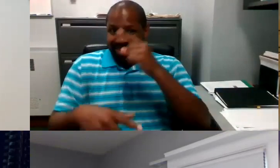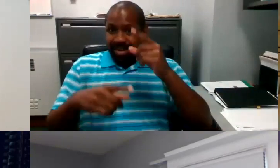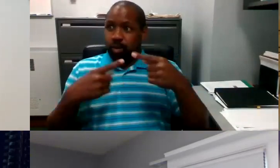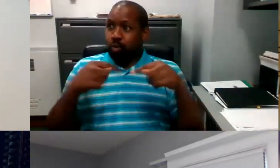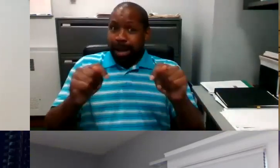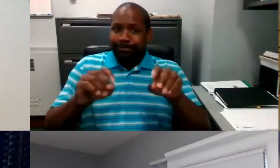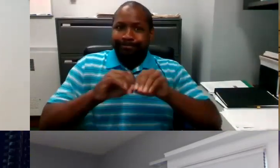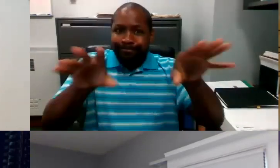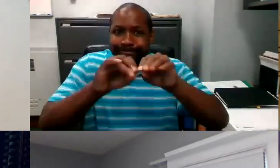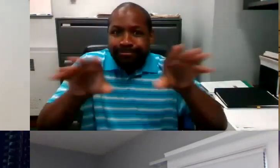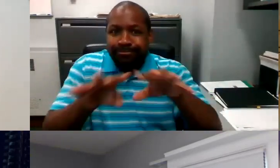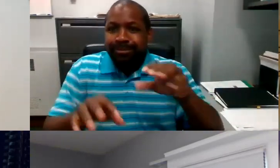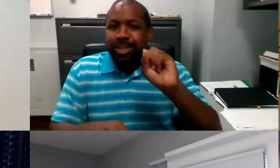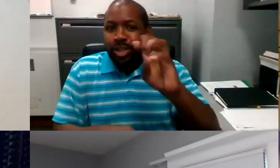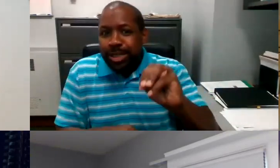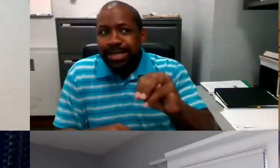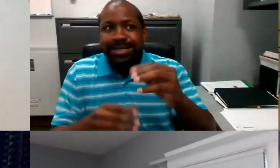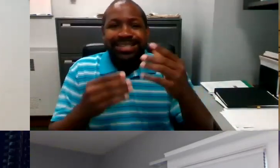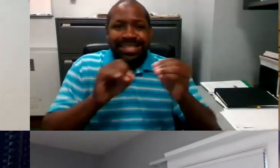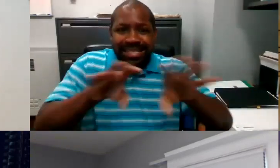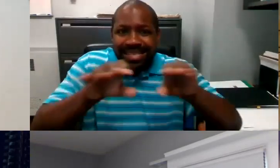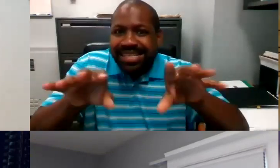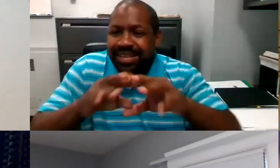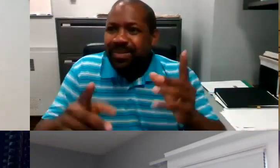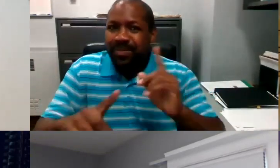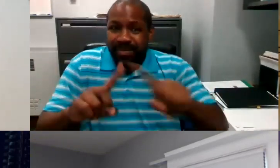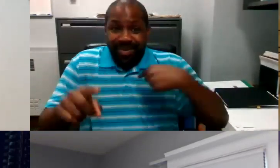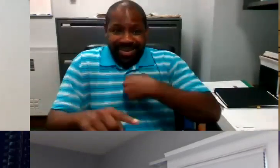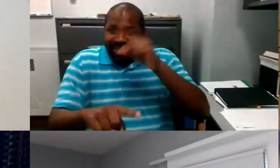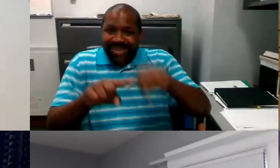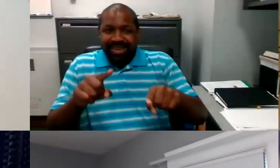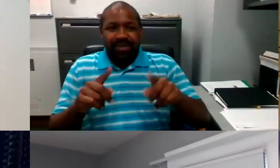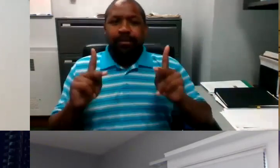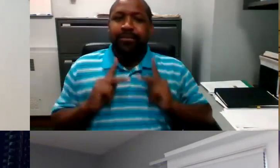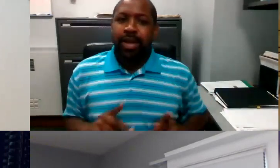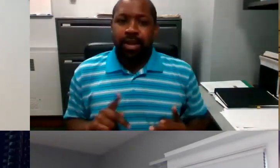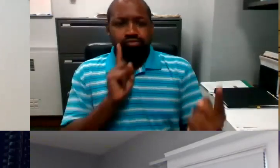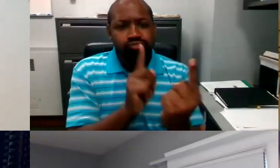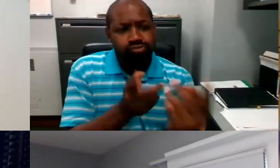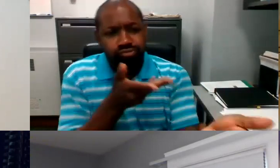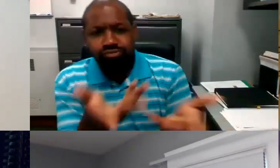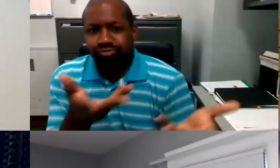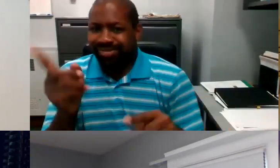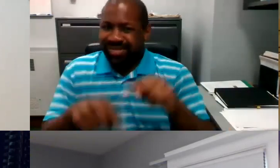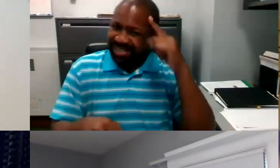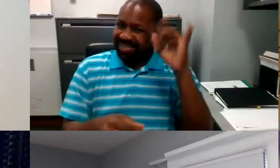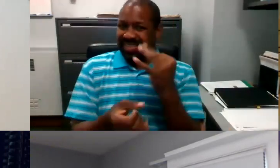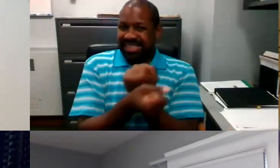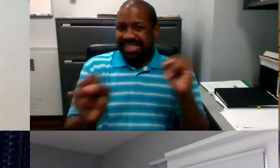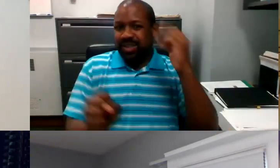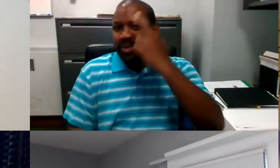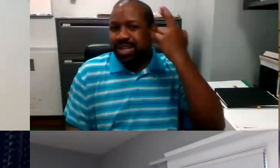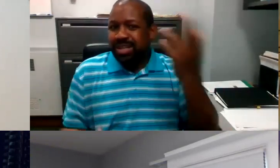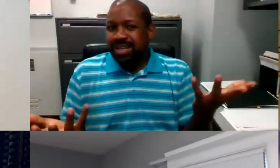SOME PEOPLE SAID THAT WE DIDN'T GIVE ENOUGH ADVANCED NOTICE EVEN THOUGH WE GAVE TWO-WEEK'S NOTICE.